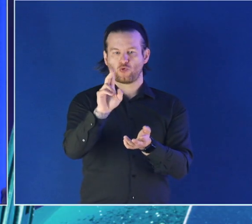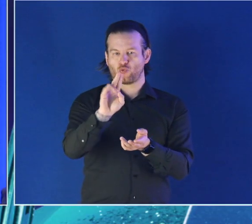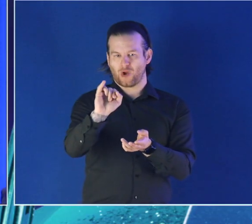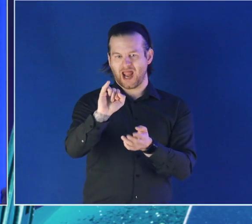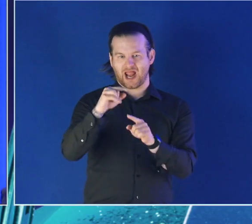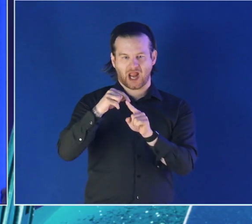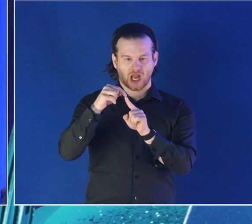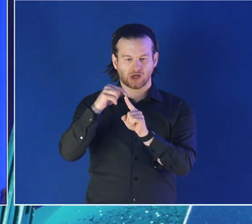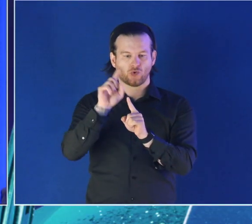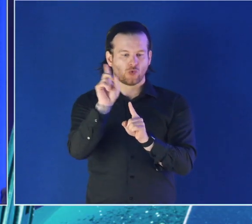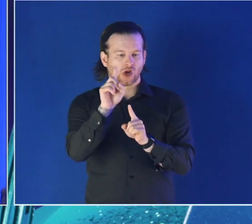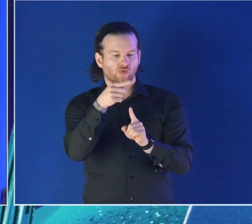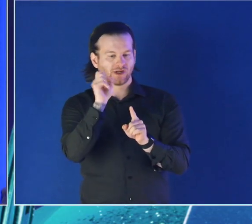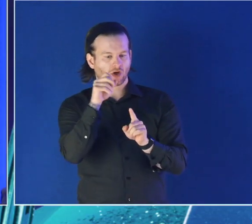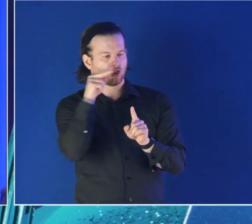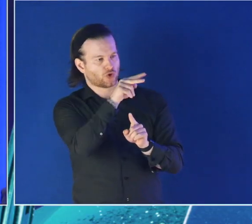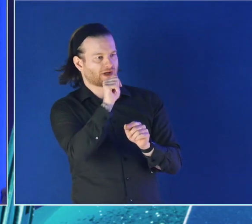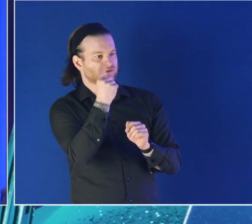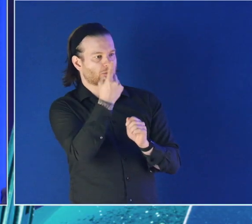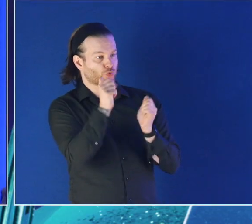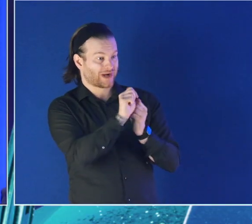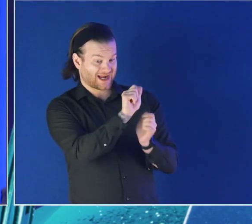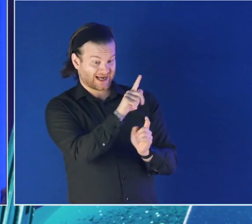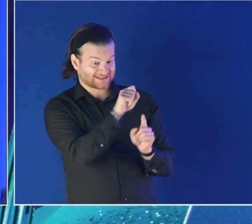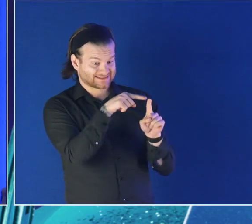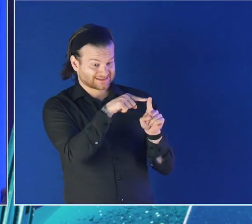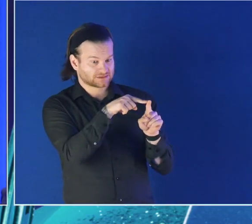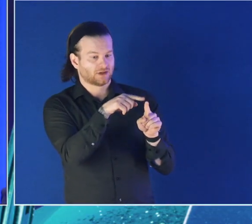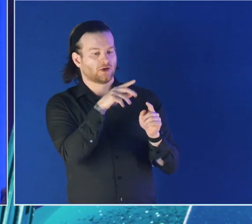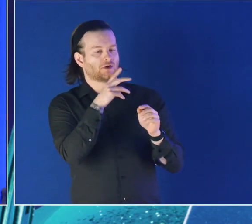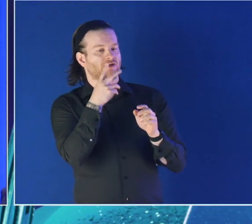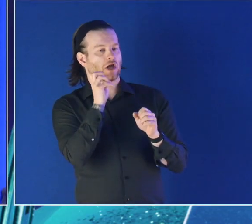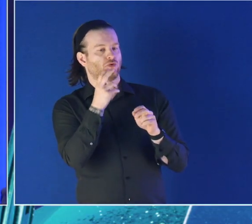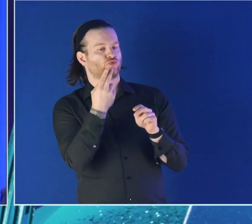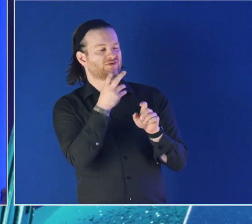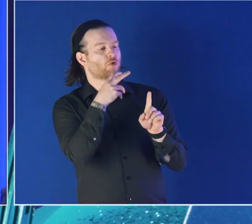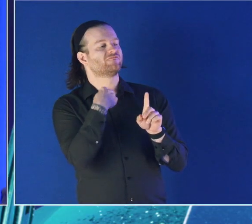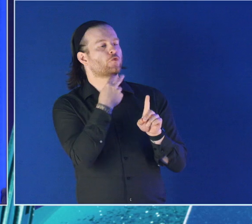And the really neat part about this is, we're putting the ownership in the community's hands.